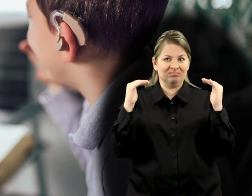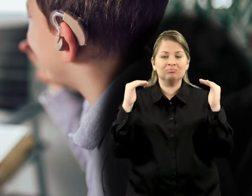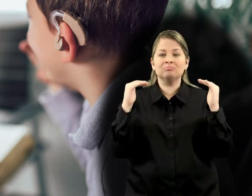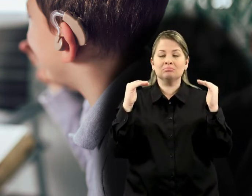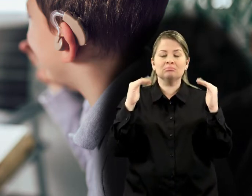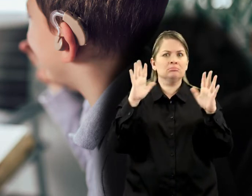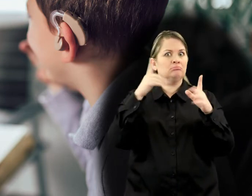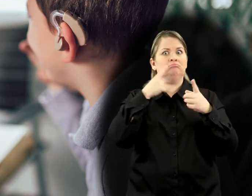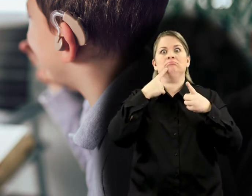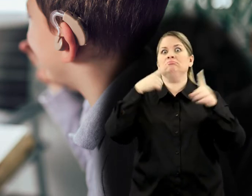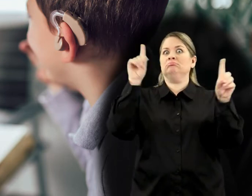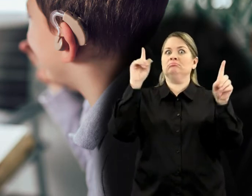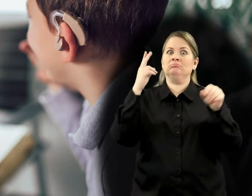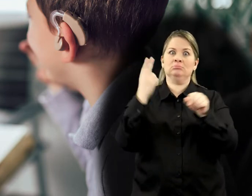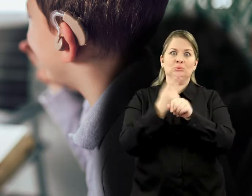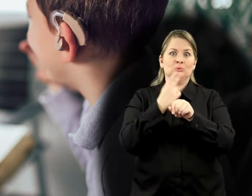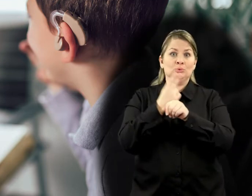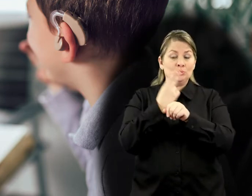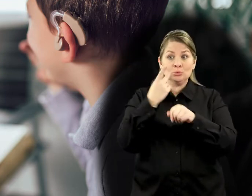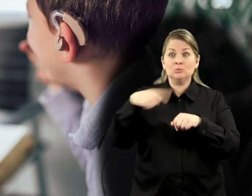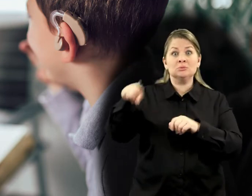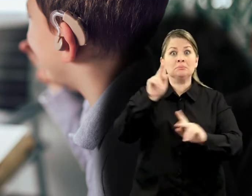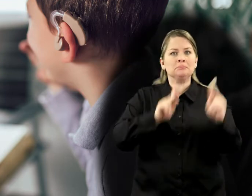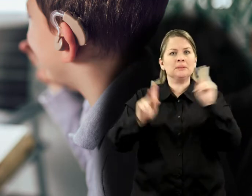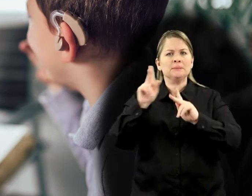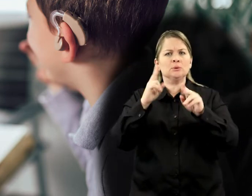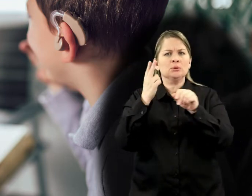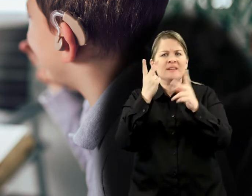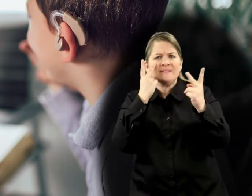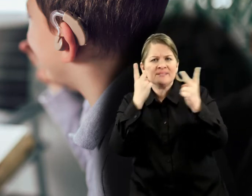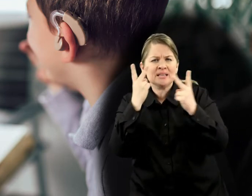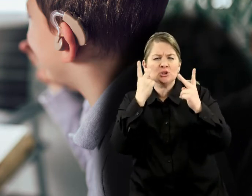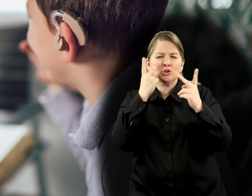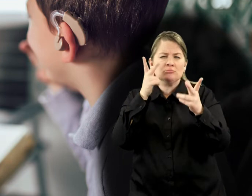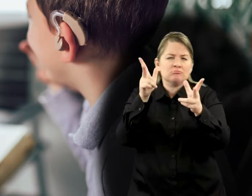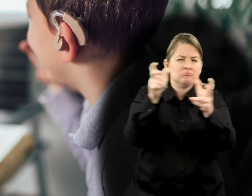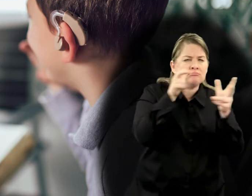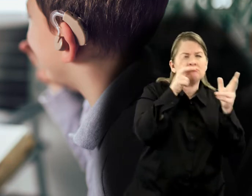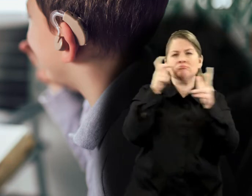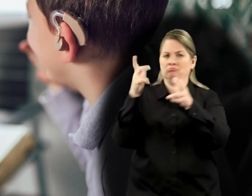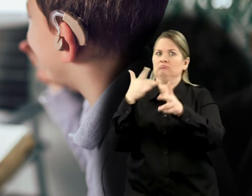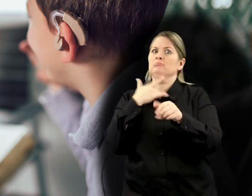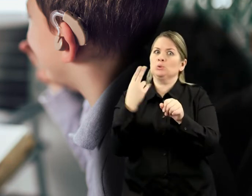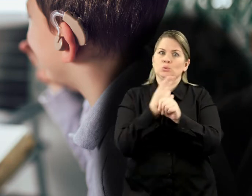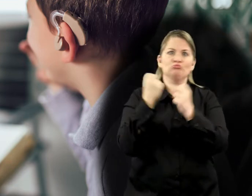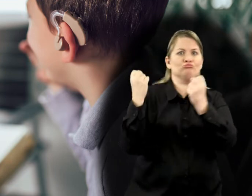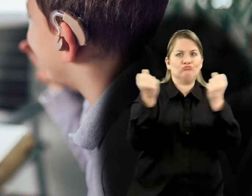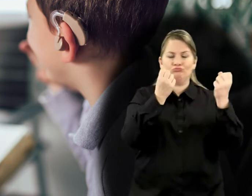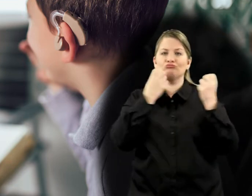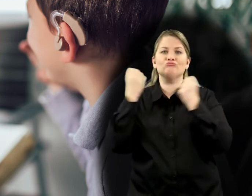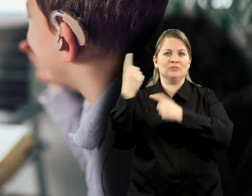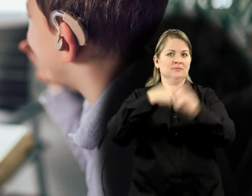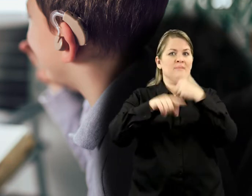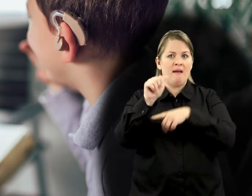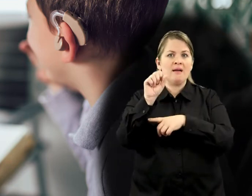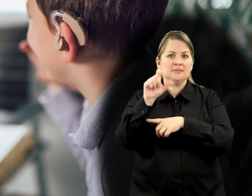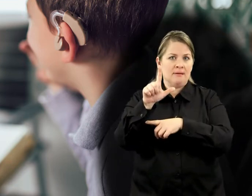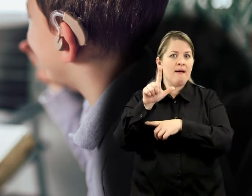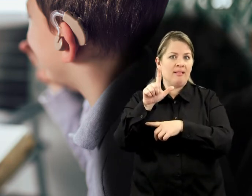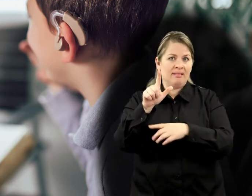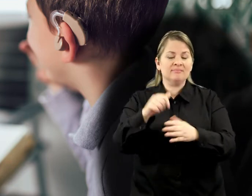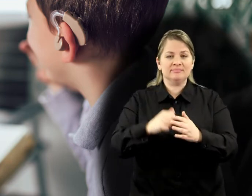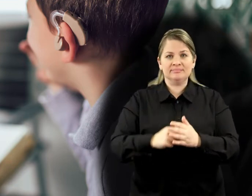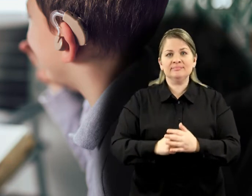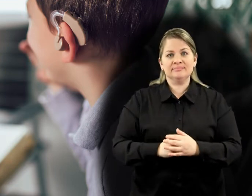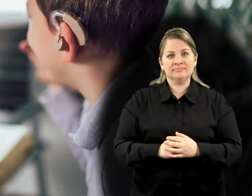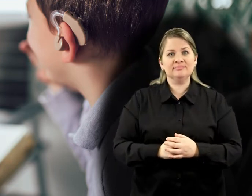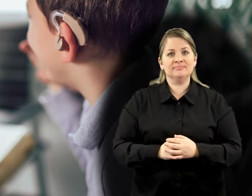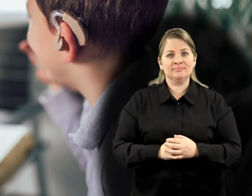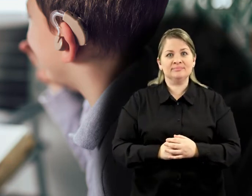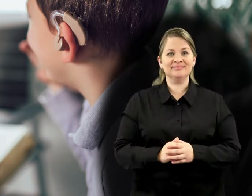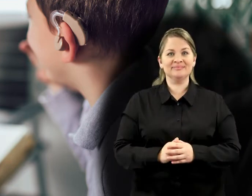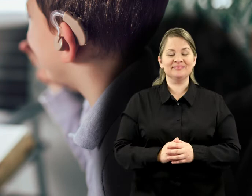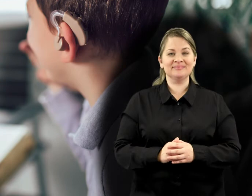and is more effective for those who rely primarily on their vision to access information.